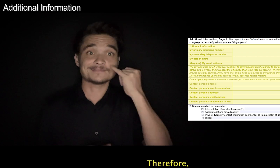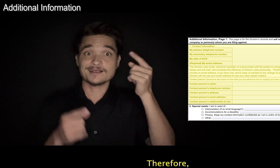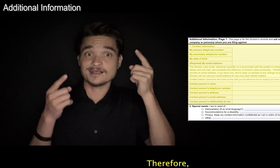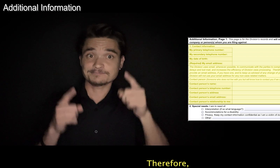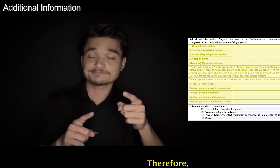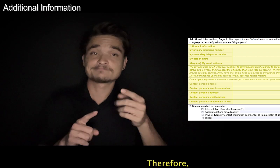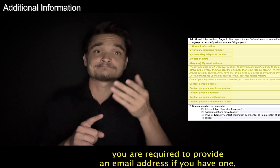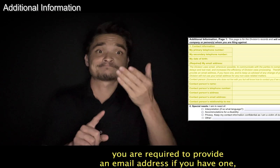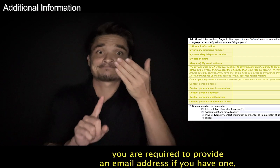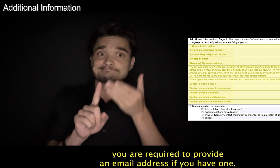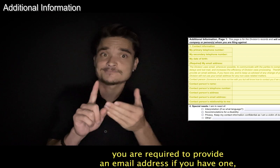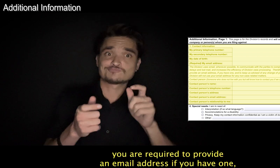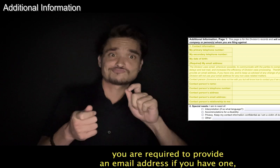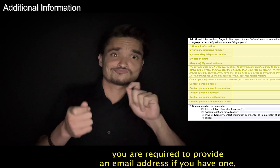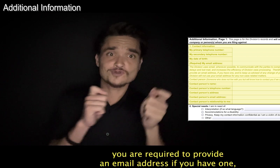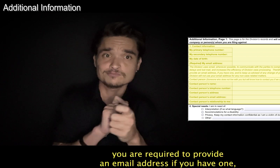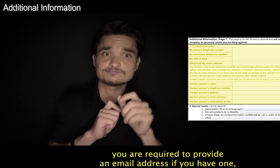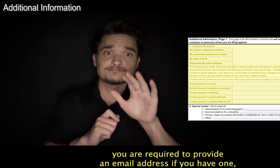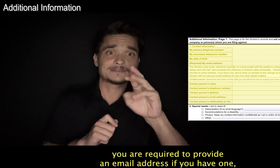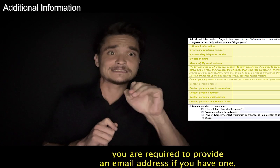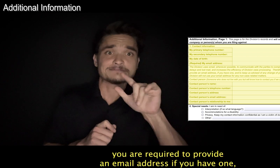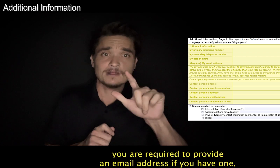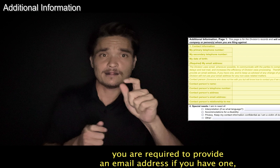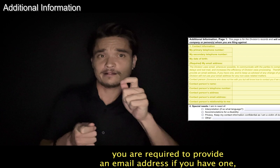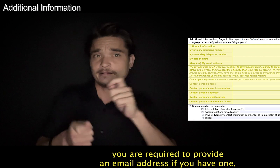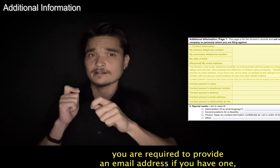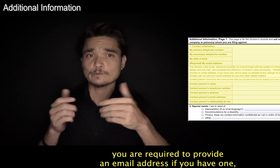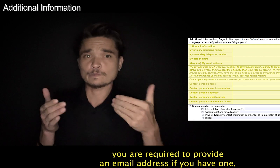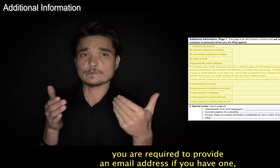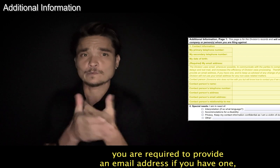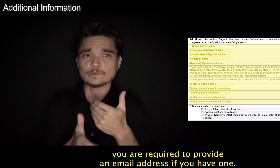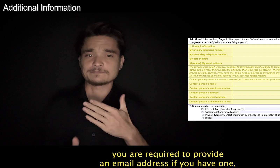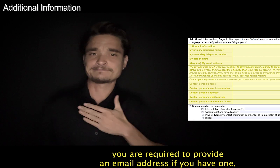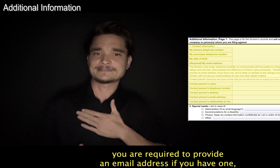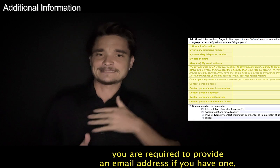Therefore, you are required to provide an email address if you have one,